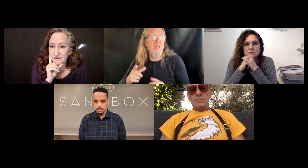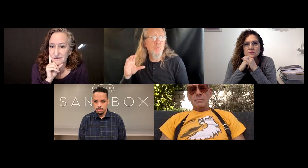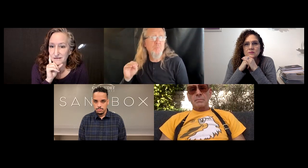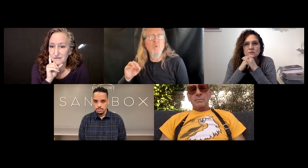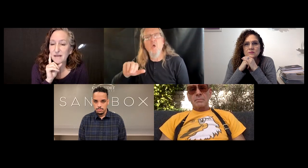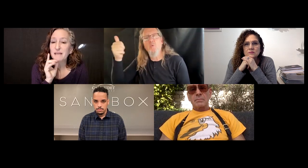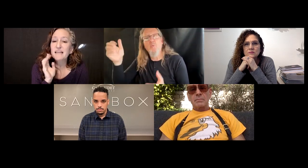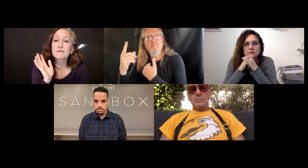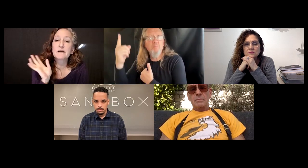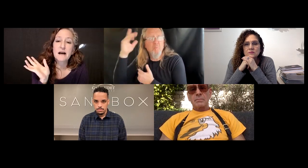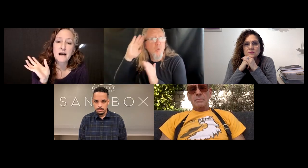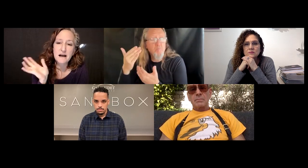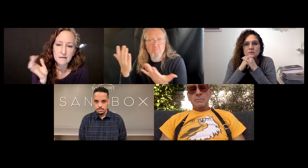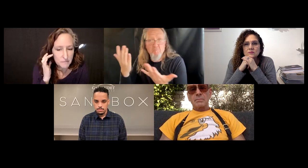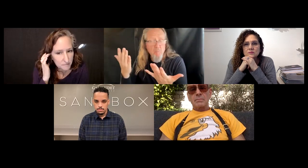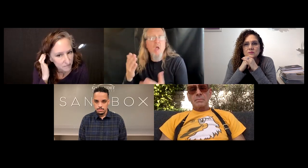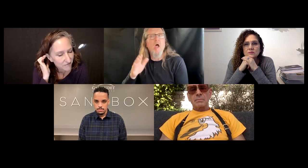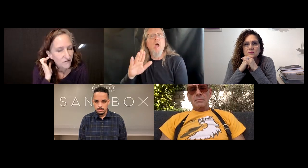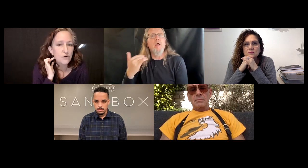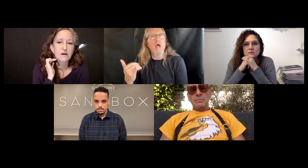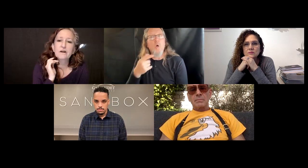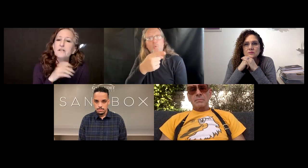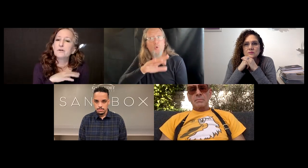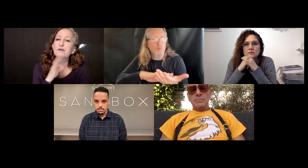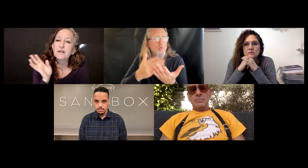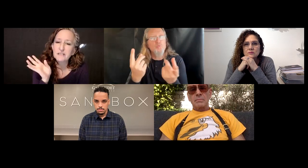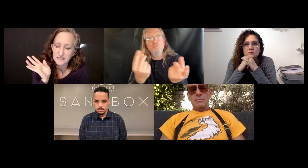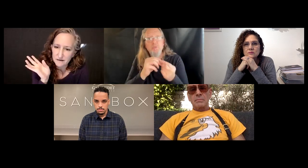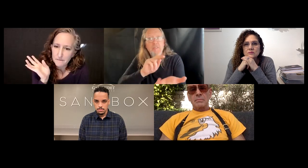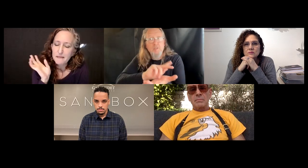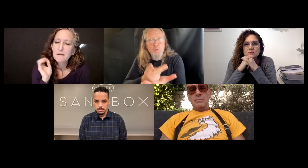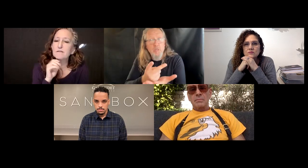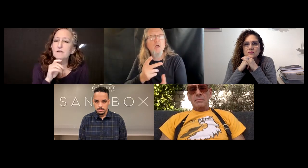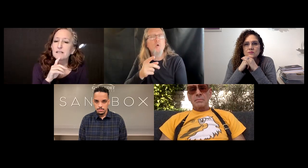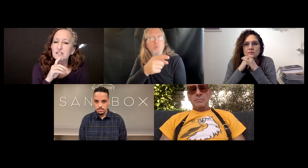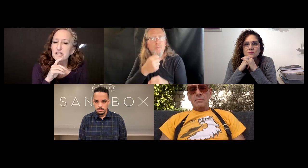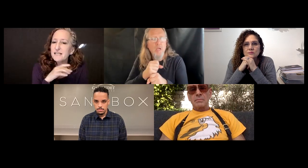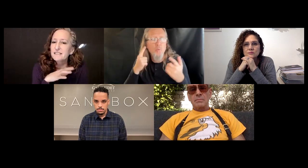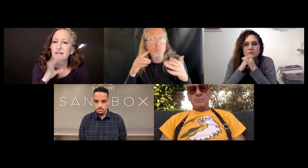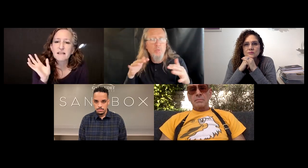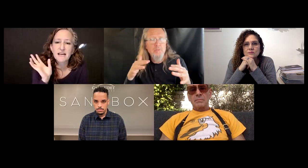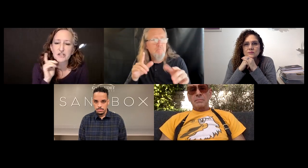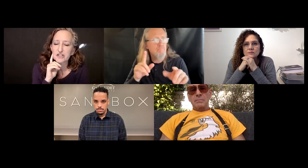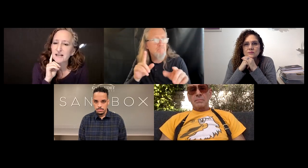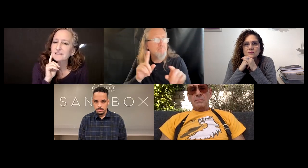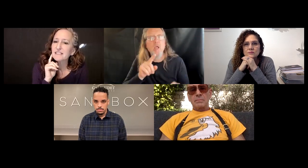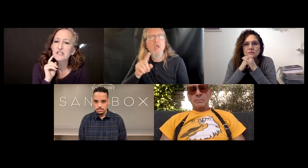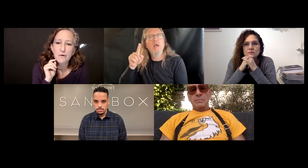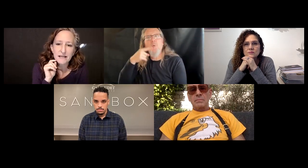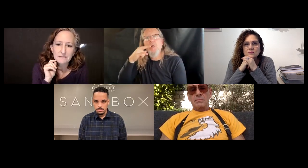Maybe, before you cooked macaroni and cheese and and your child didn't know it."